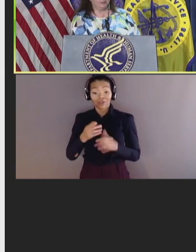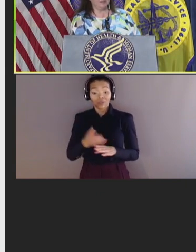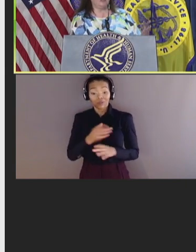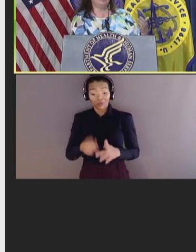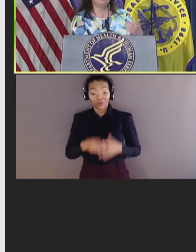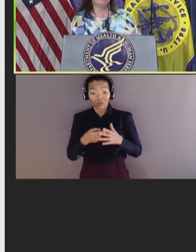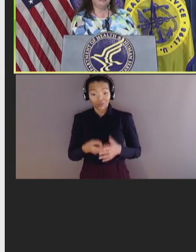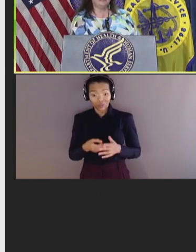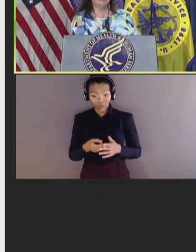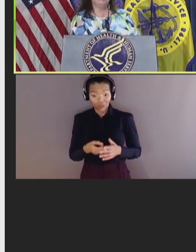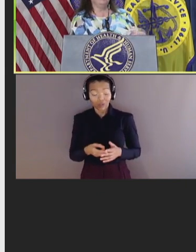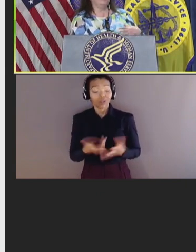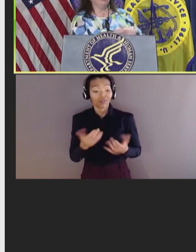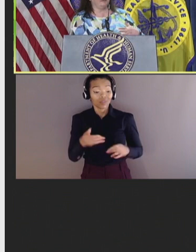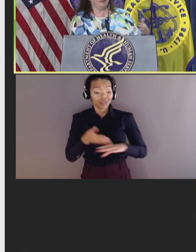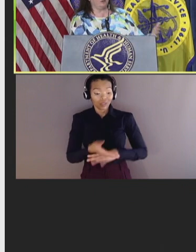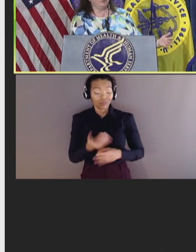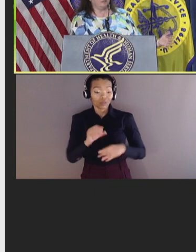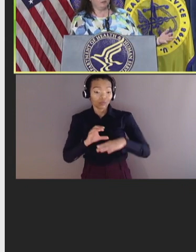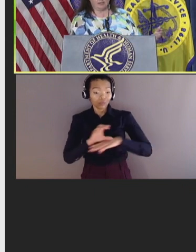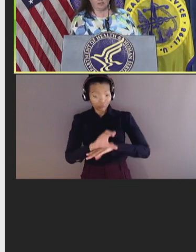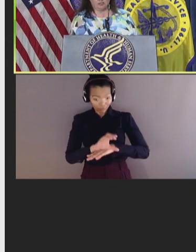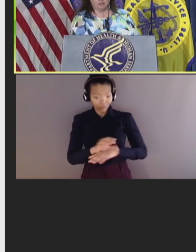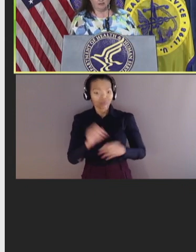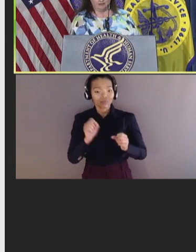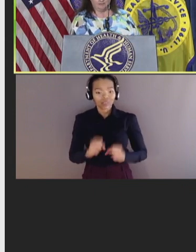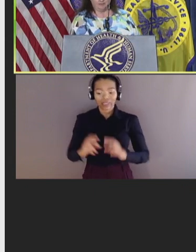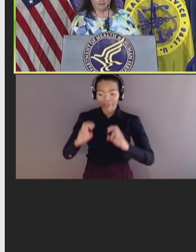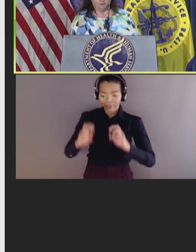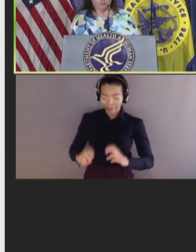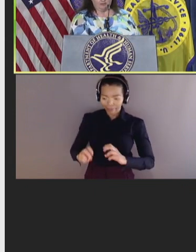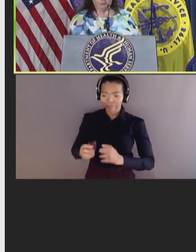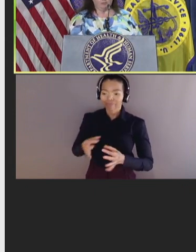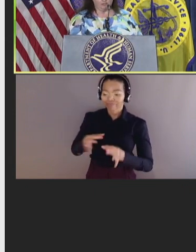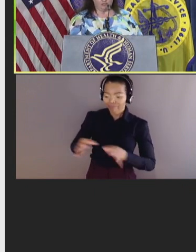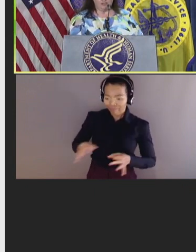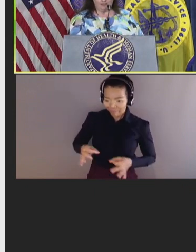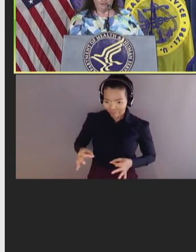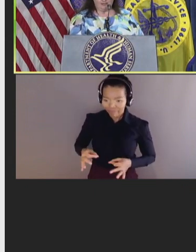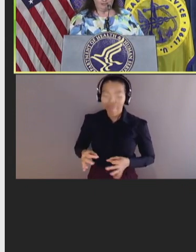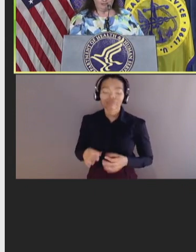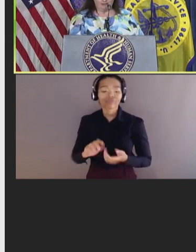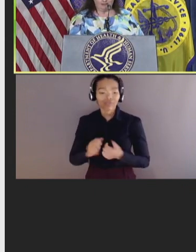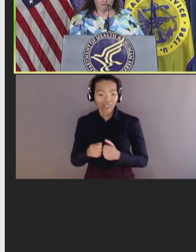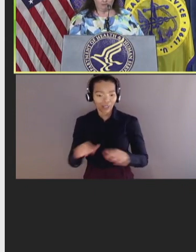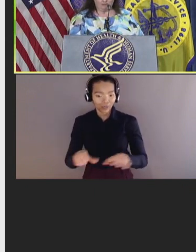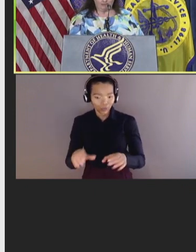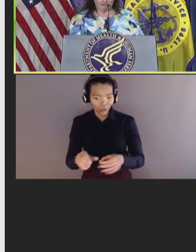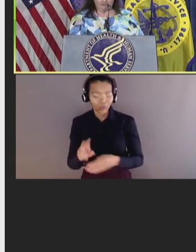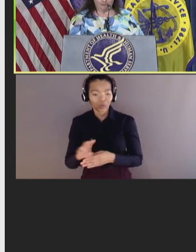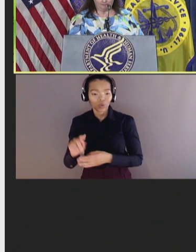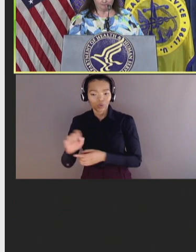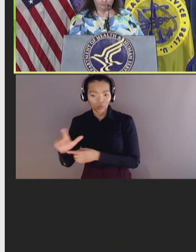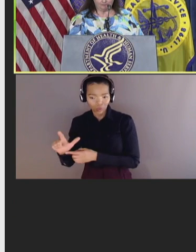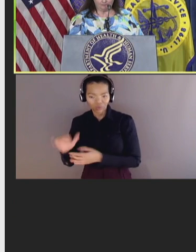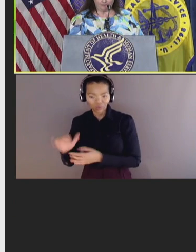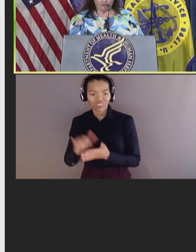to explain and to have that open communication has really enriched the data that we've received.